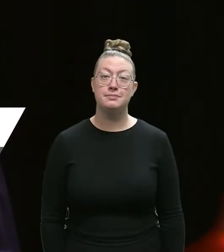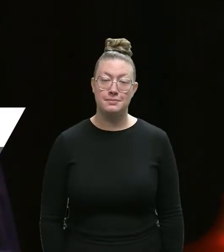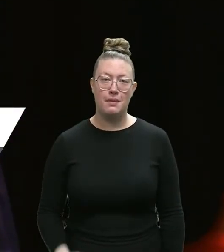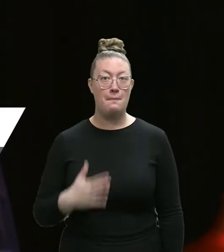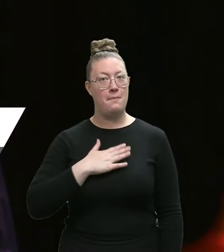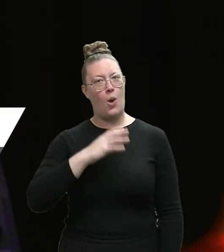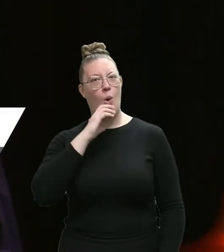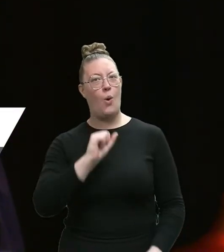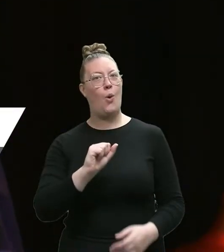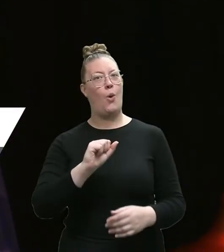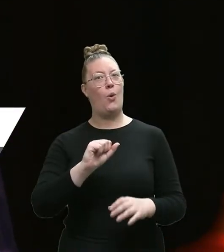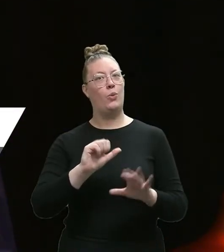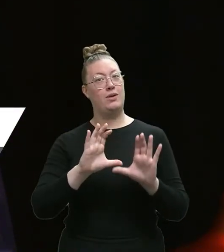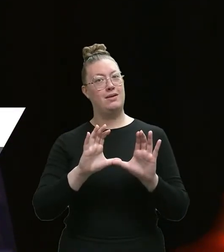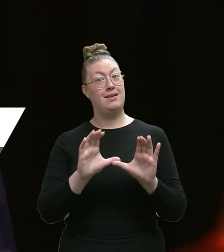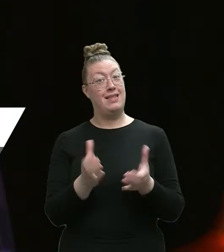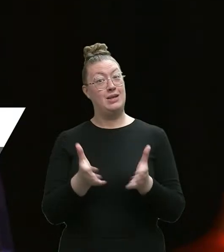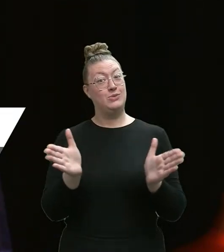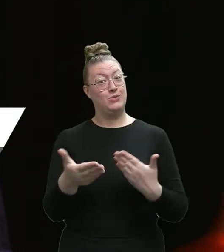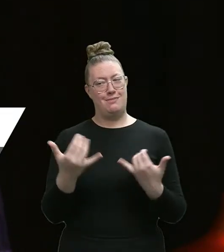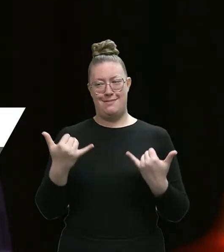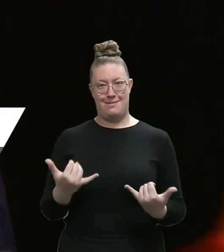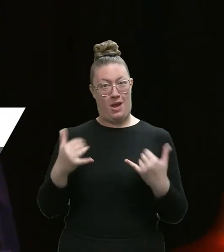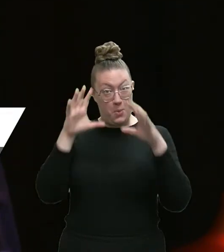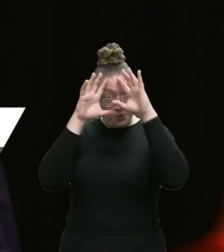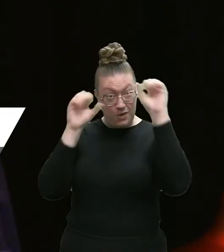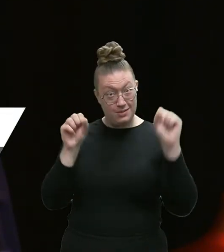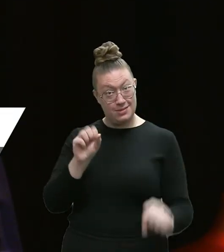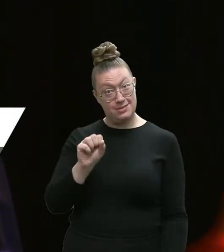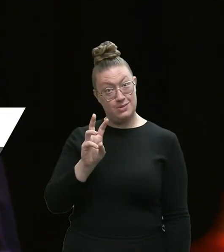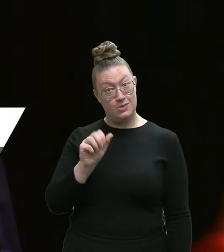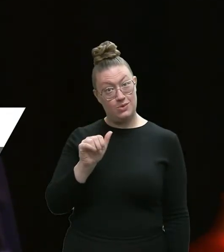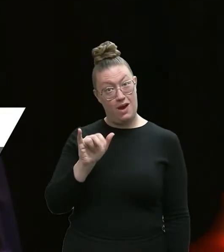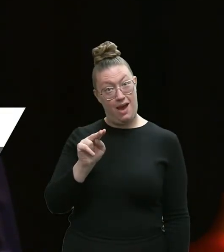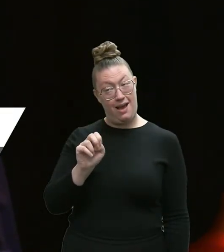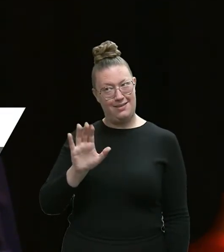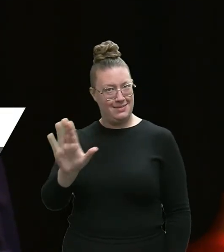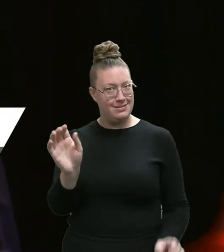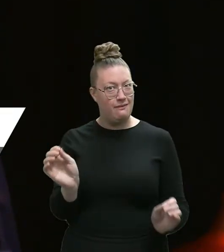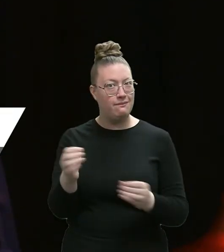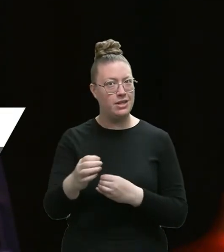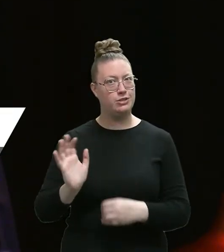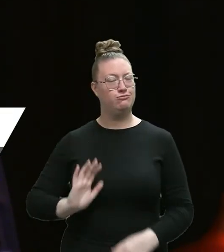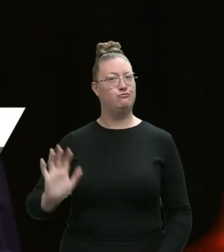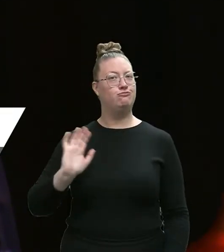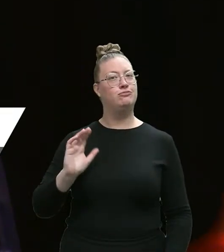And this year, as I said, he's going to return again as a student. Today he will graduate alongside his daughter